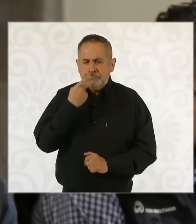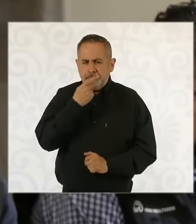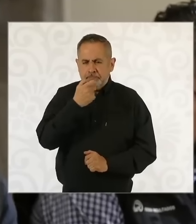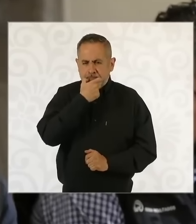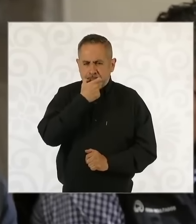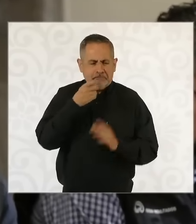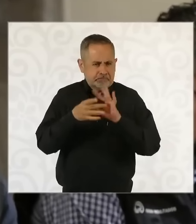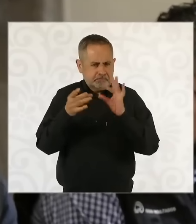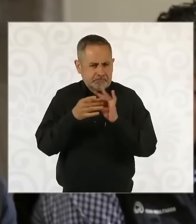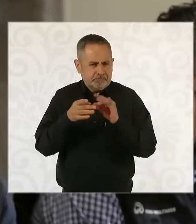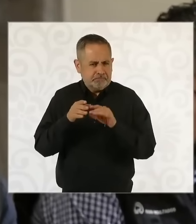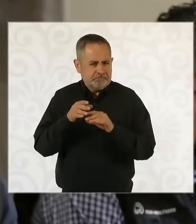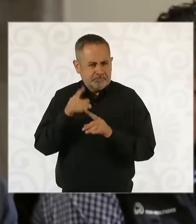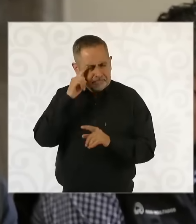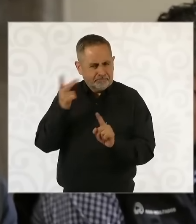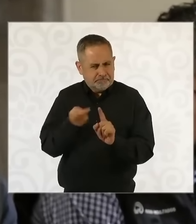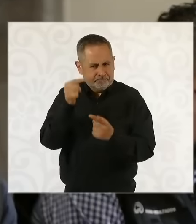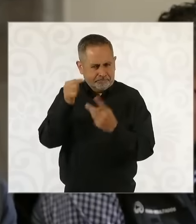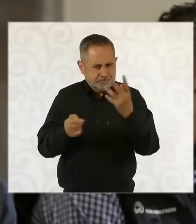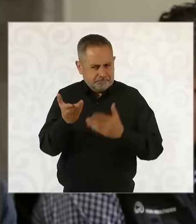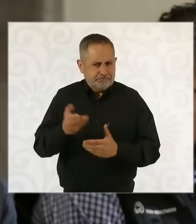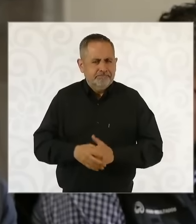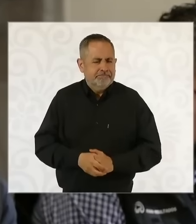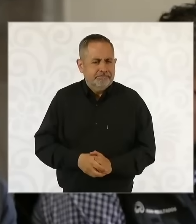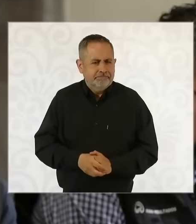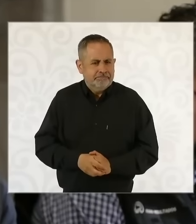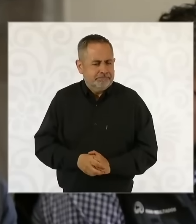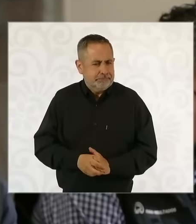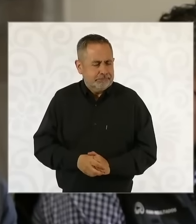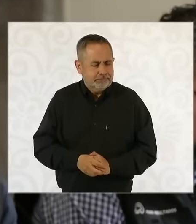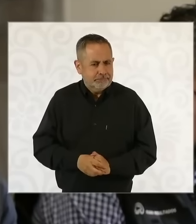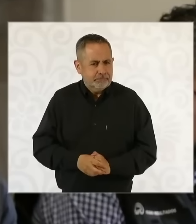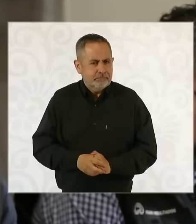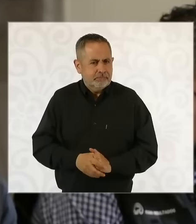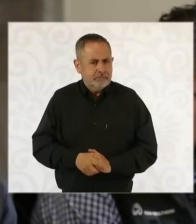rest of the world we were actually in Nogales and we saw how close US armored vehicles were